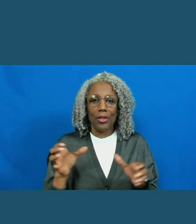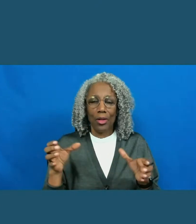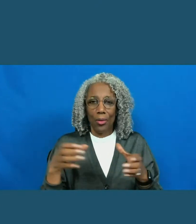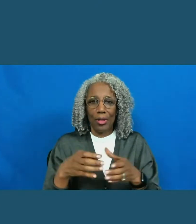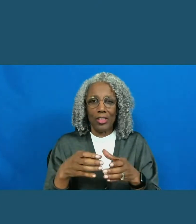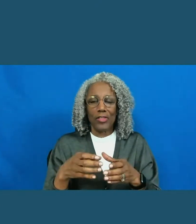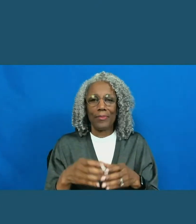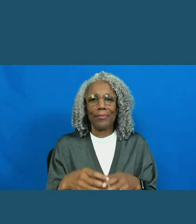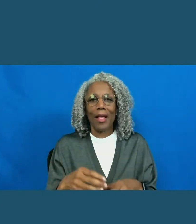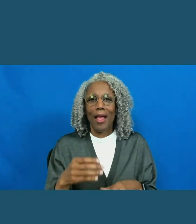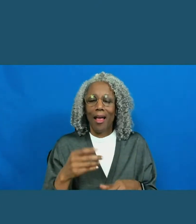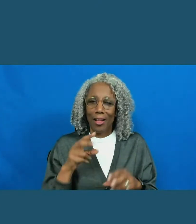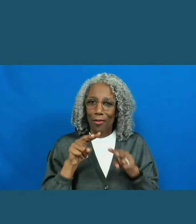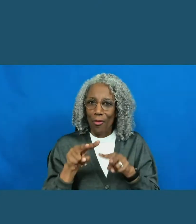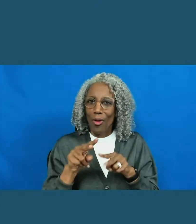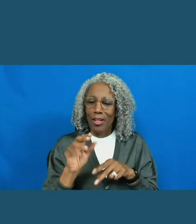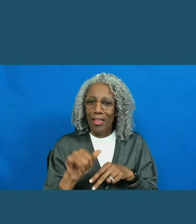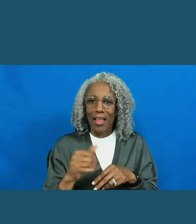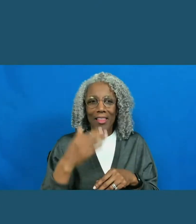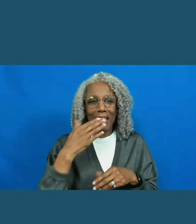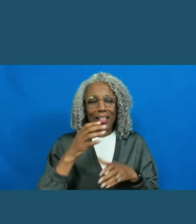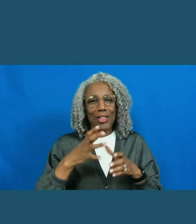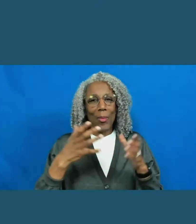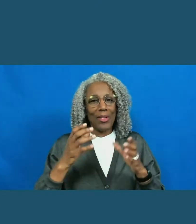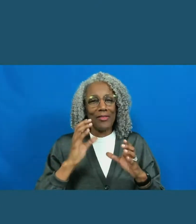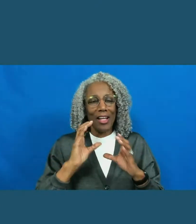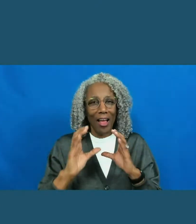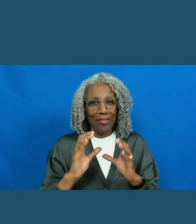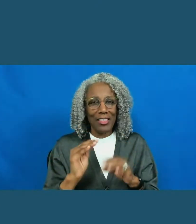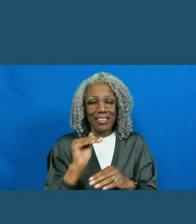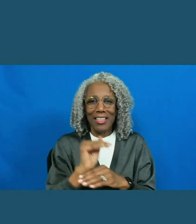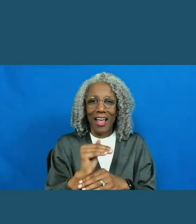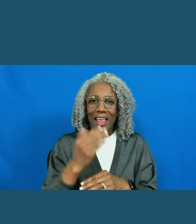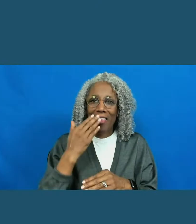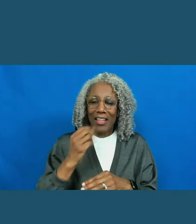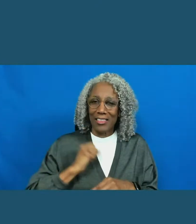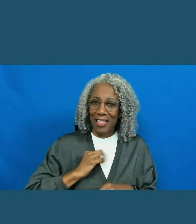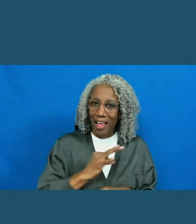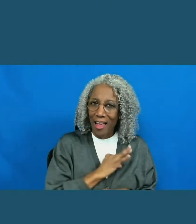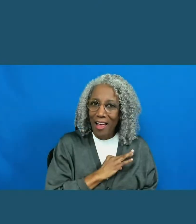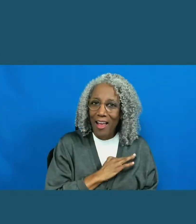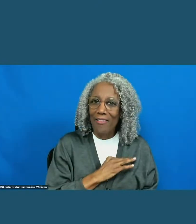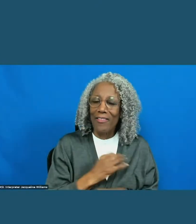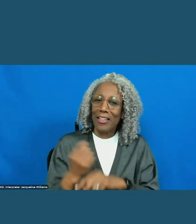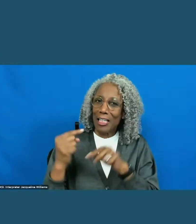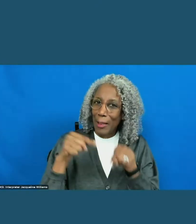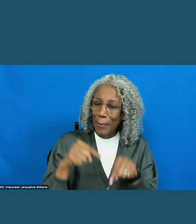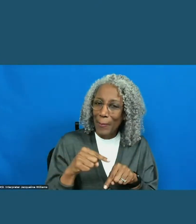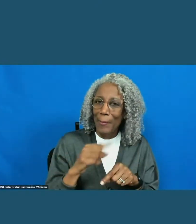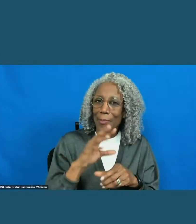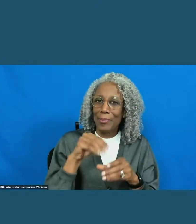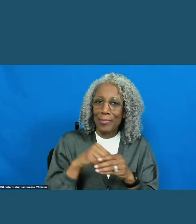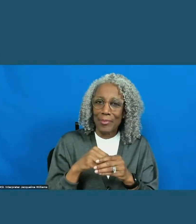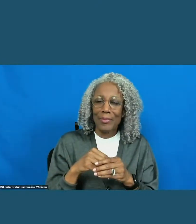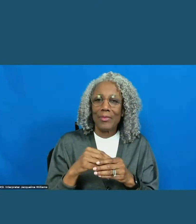follow up for, um, for M.C.P.S. as well as it is for the coalition. I do look forward to